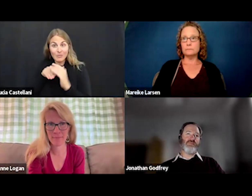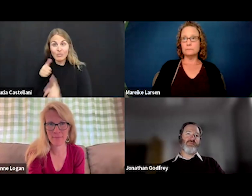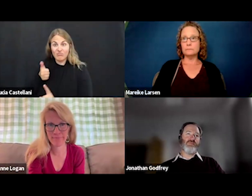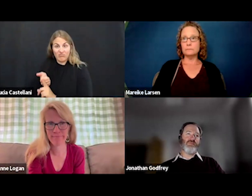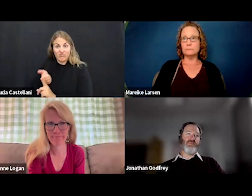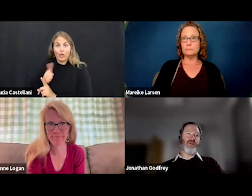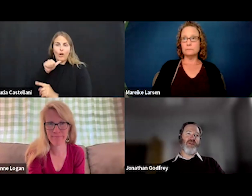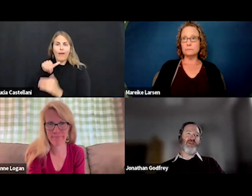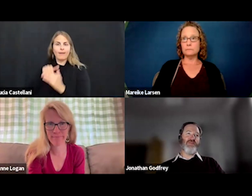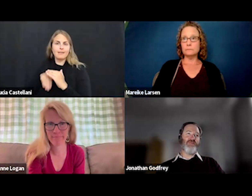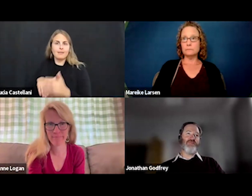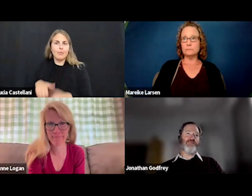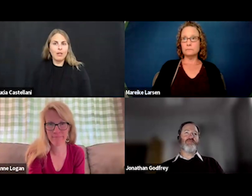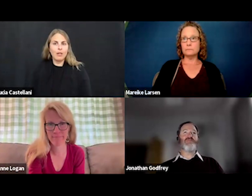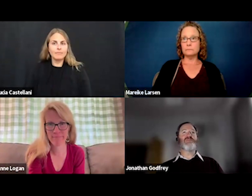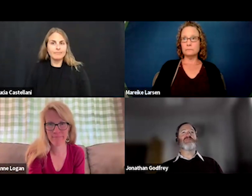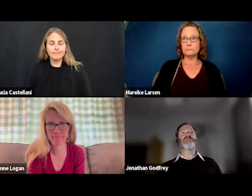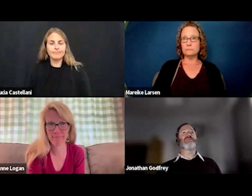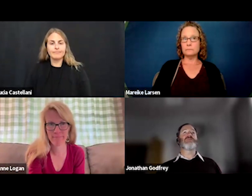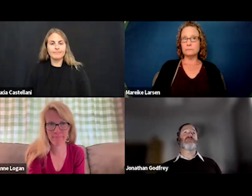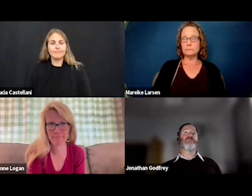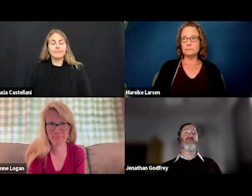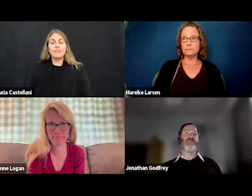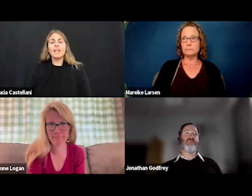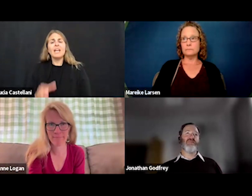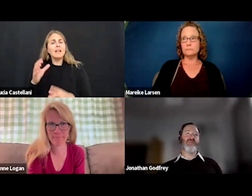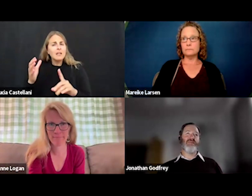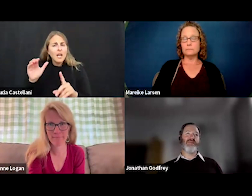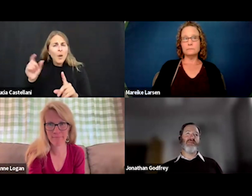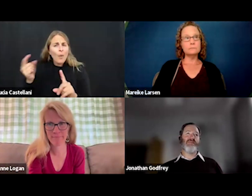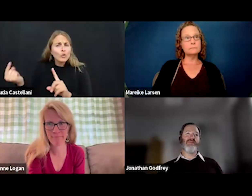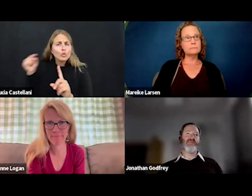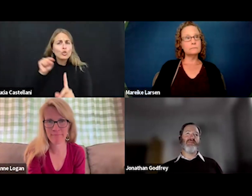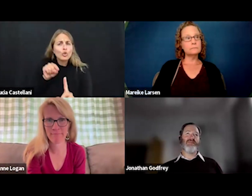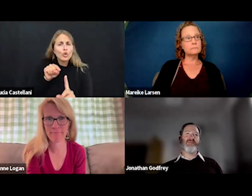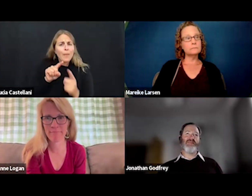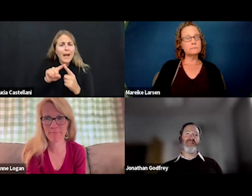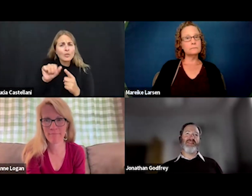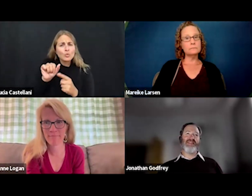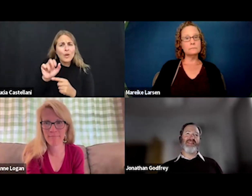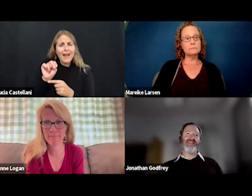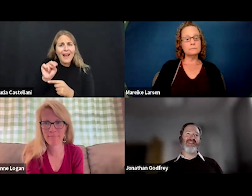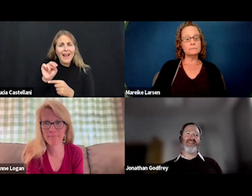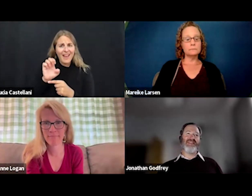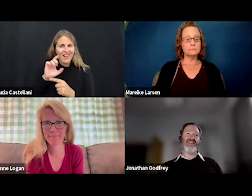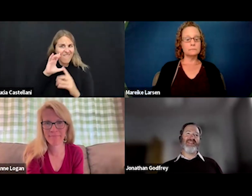Thanks, Venkatesh. And just wanted to circle back to Anne. A fascinating discussion that you kicked off.